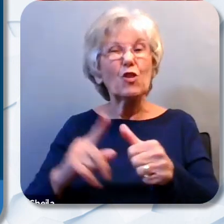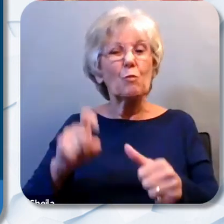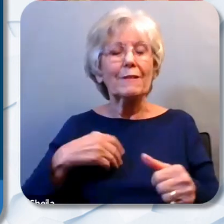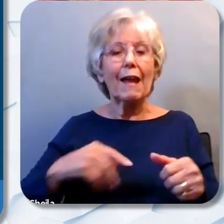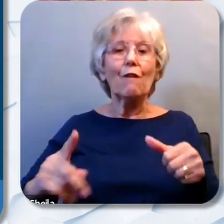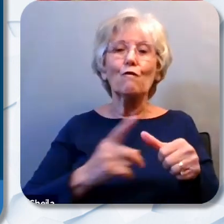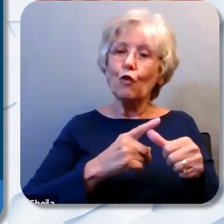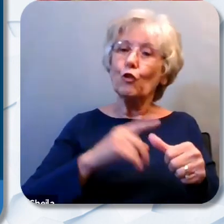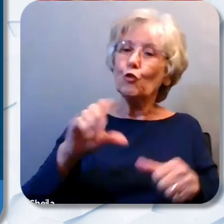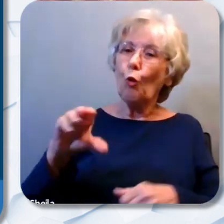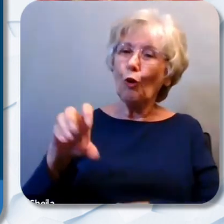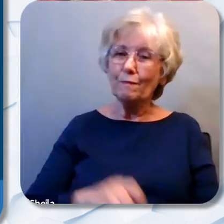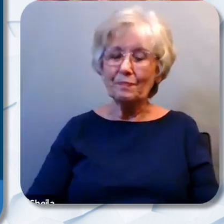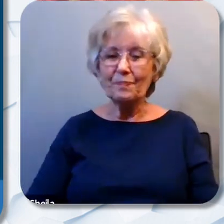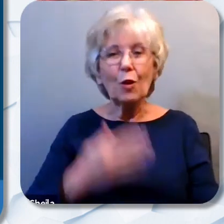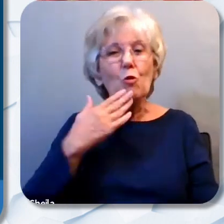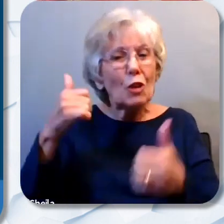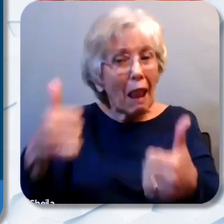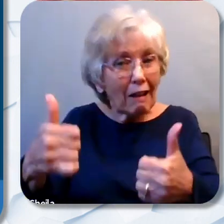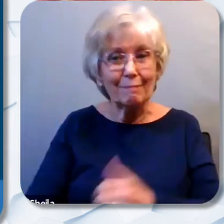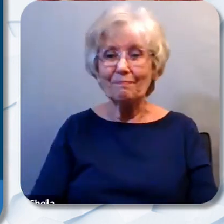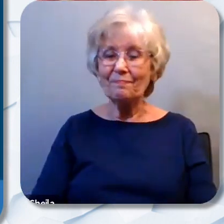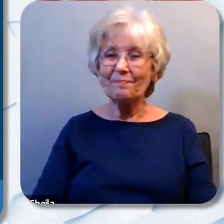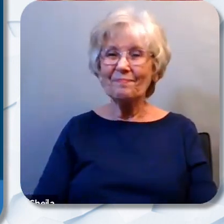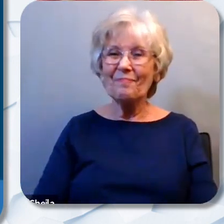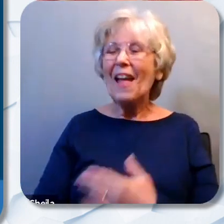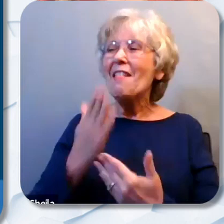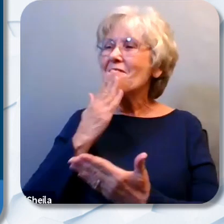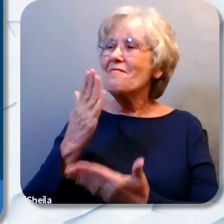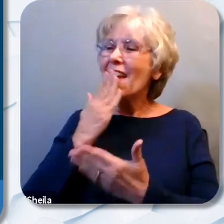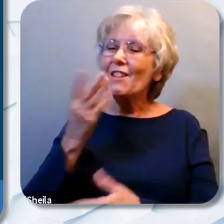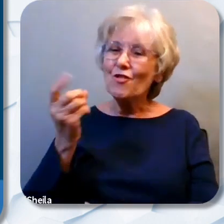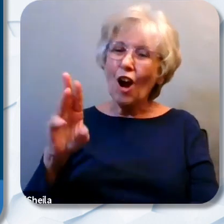Sheila Self: Thank you so much, Dr Brian Thank you so much.